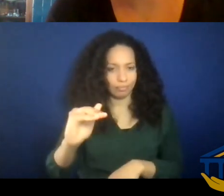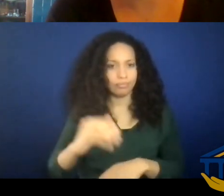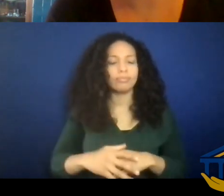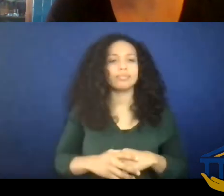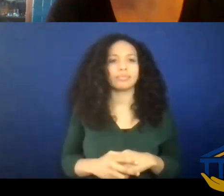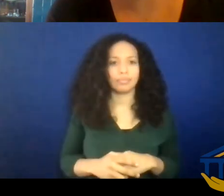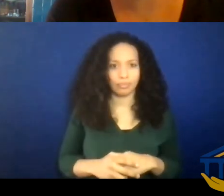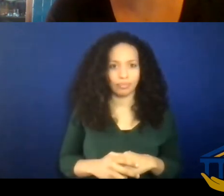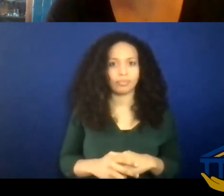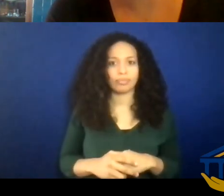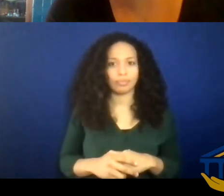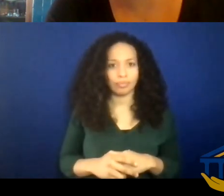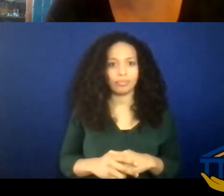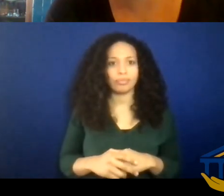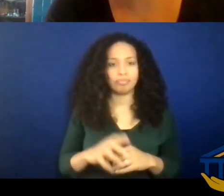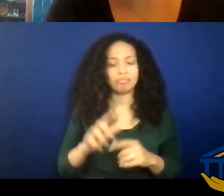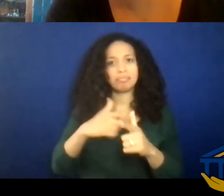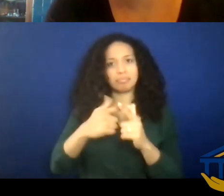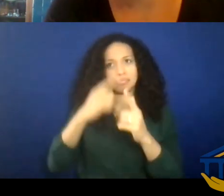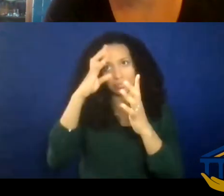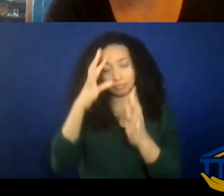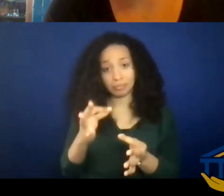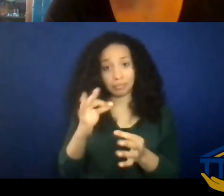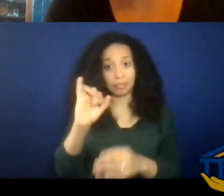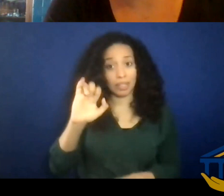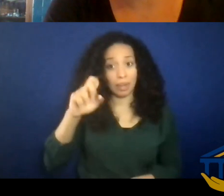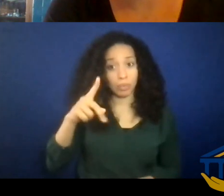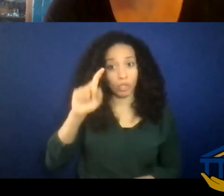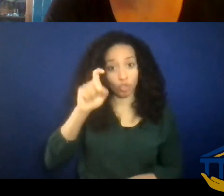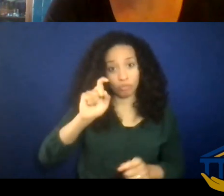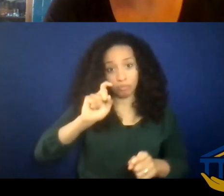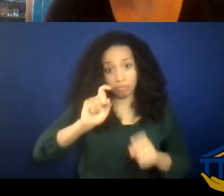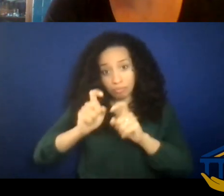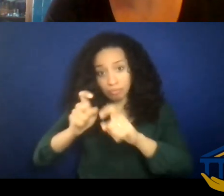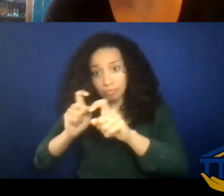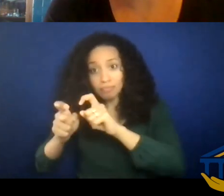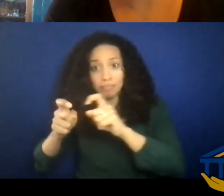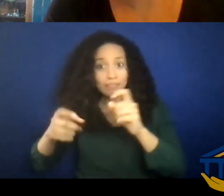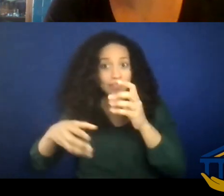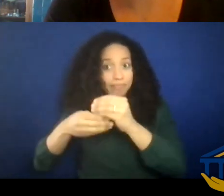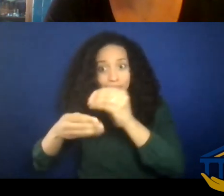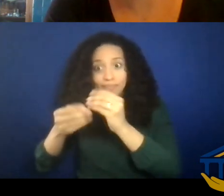the IEP needs additional revisions and that reevaluation can be